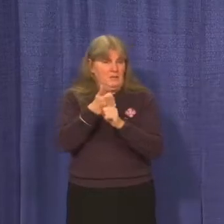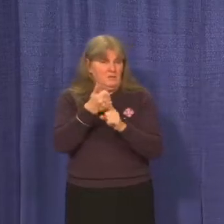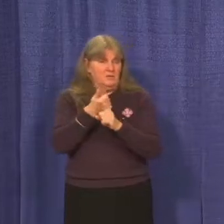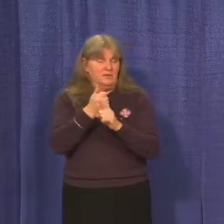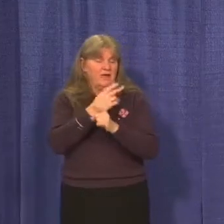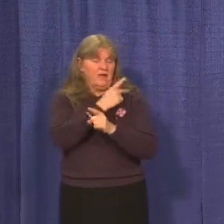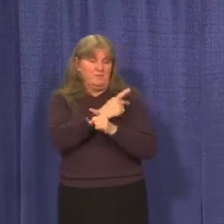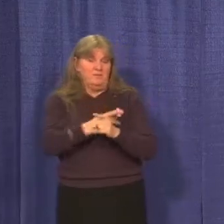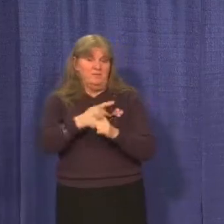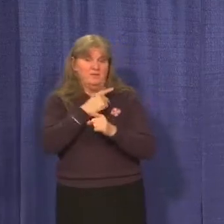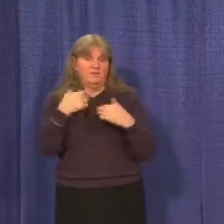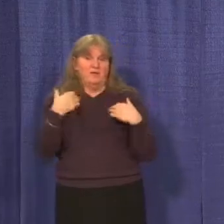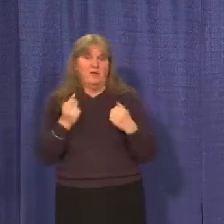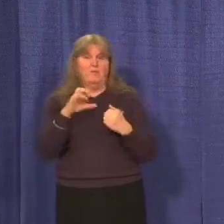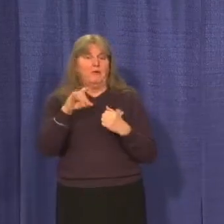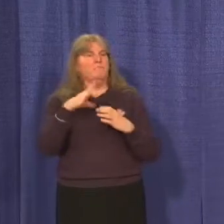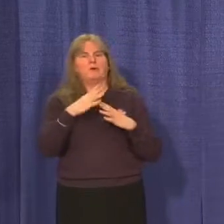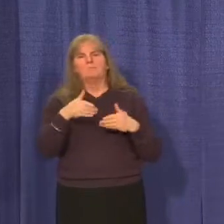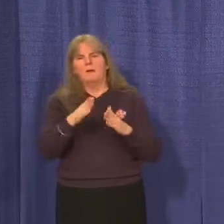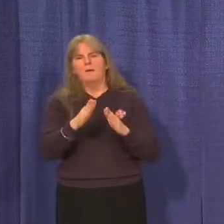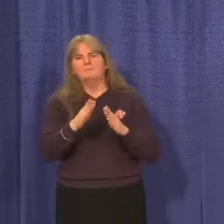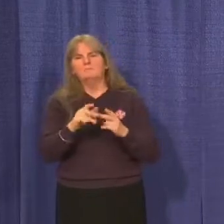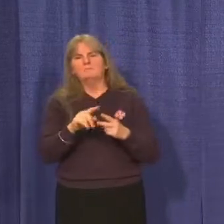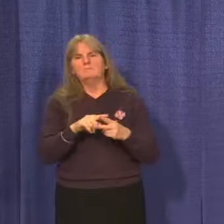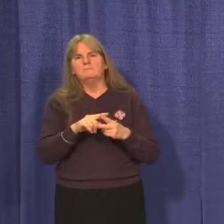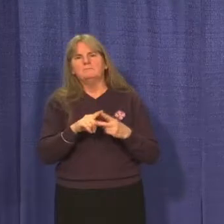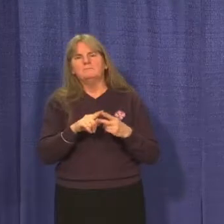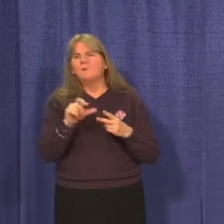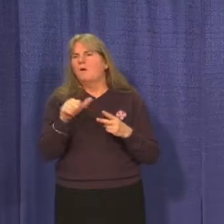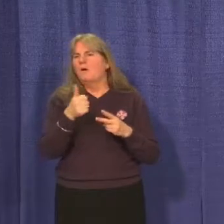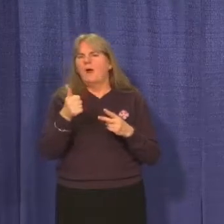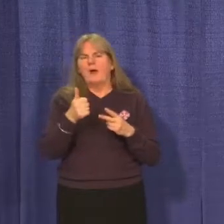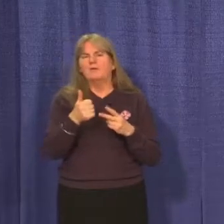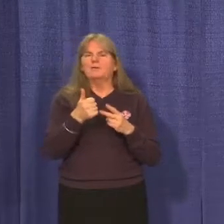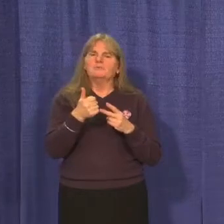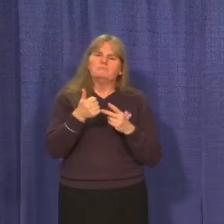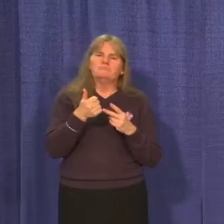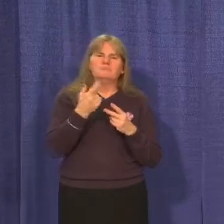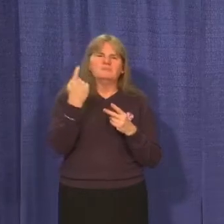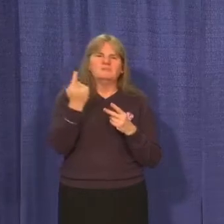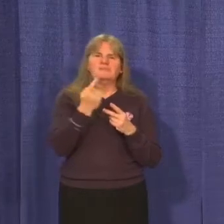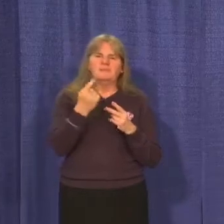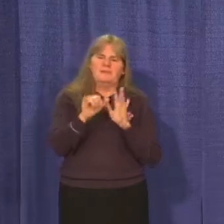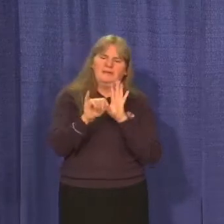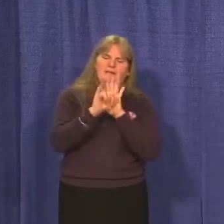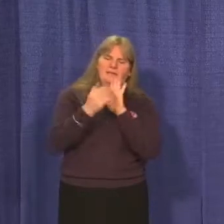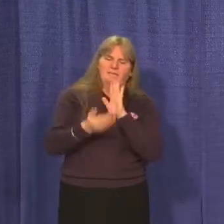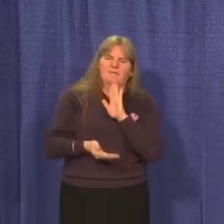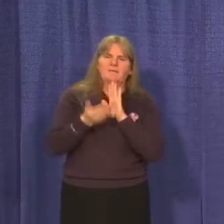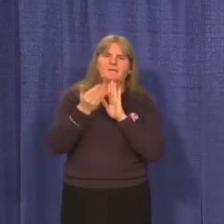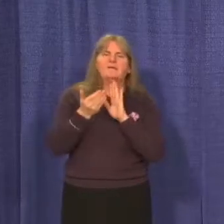have a provincial card than you would use that one or some other way of establishing identity.